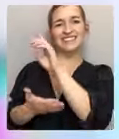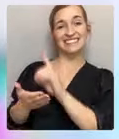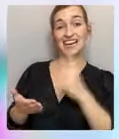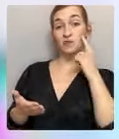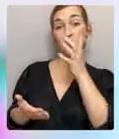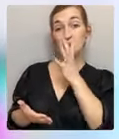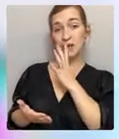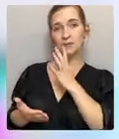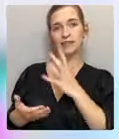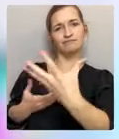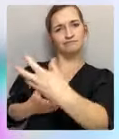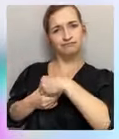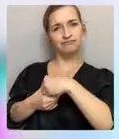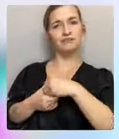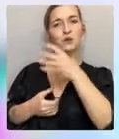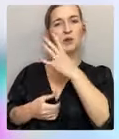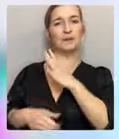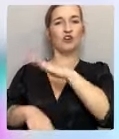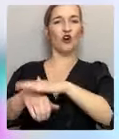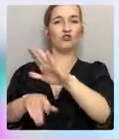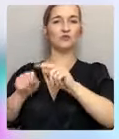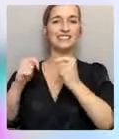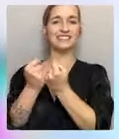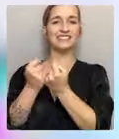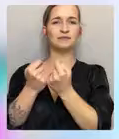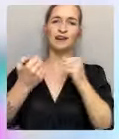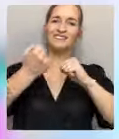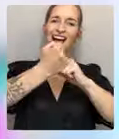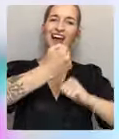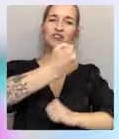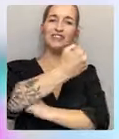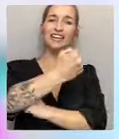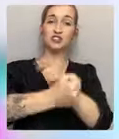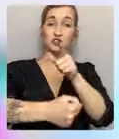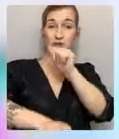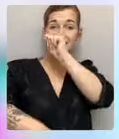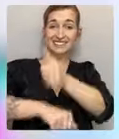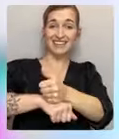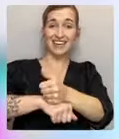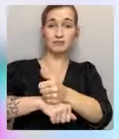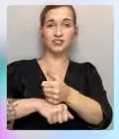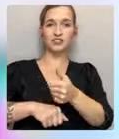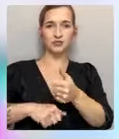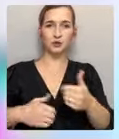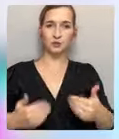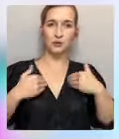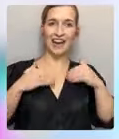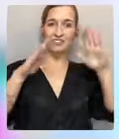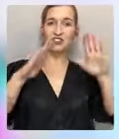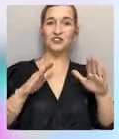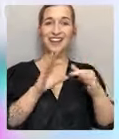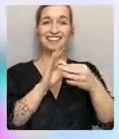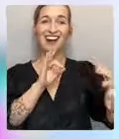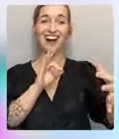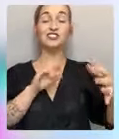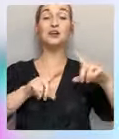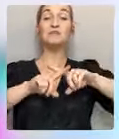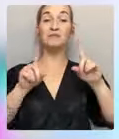and having women on your team will be part of the foundation you establish, to not just have a great launch,